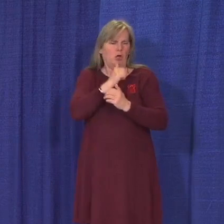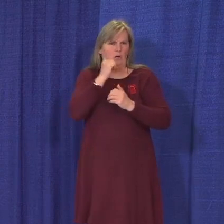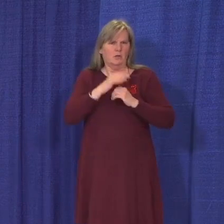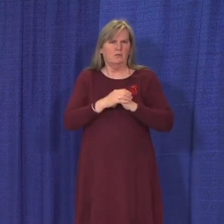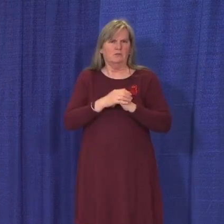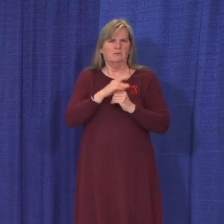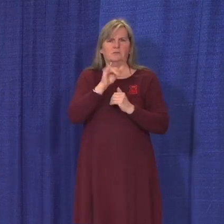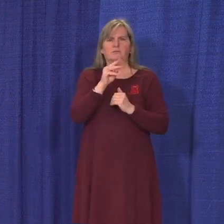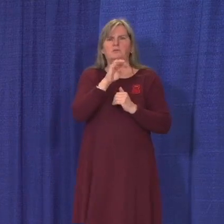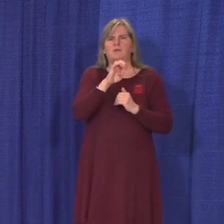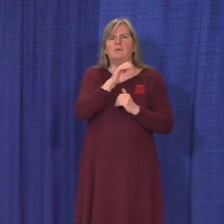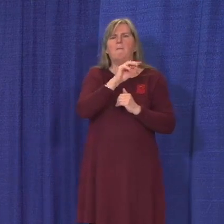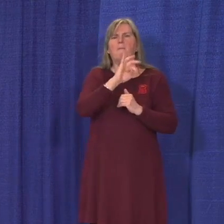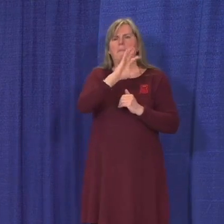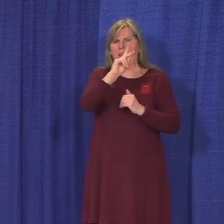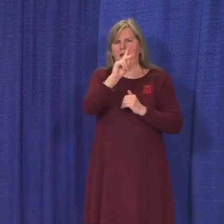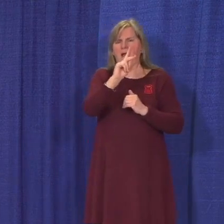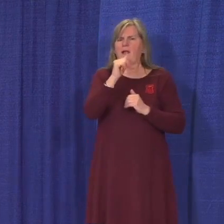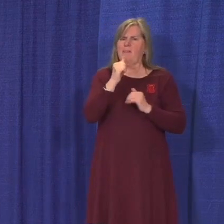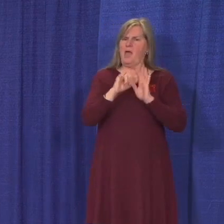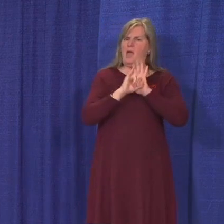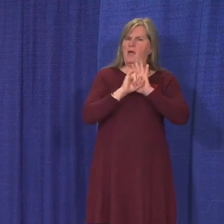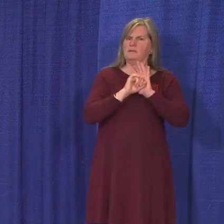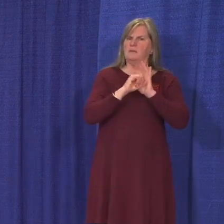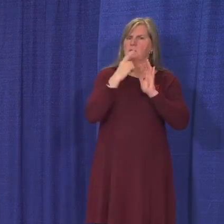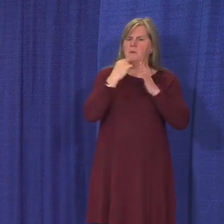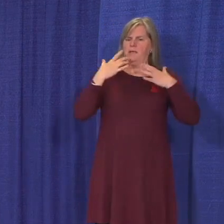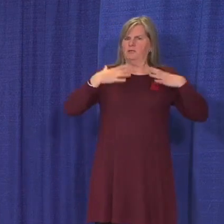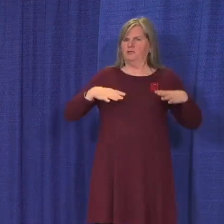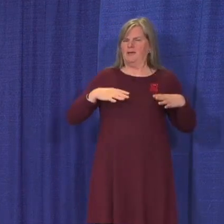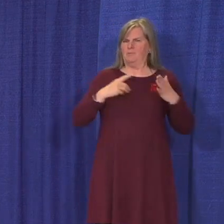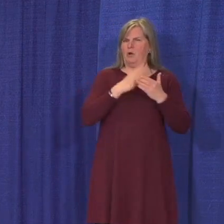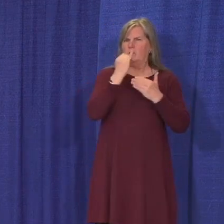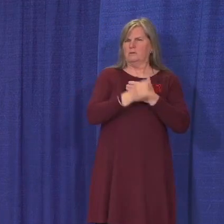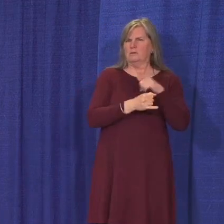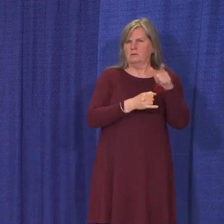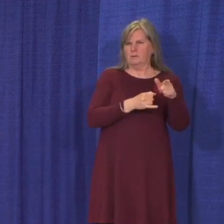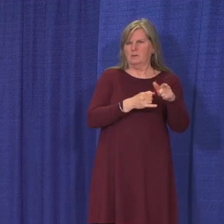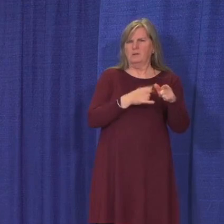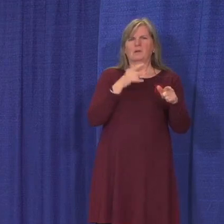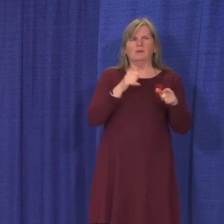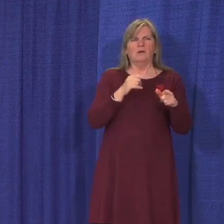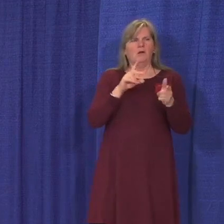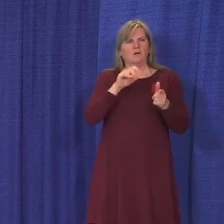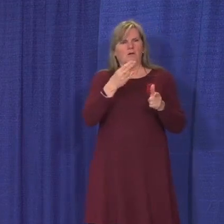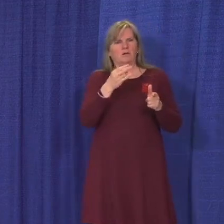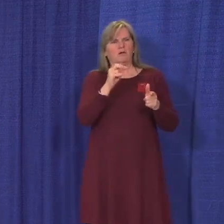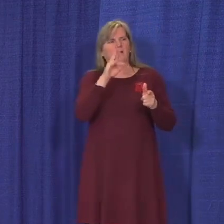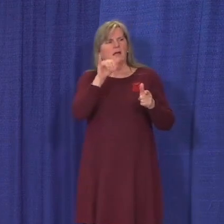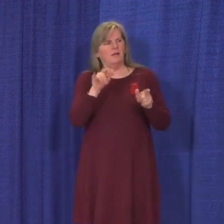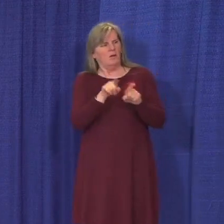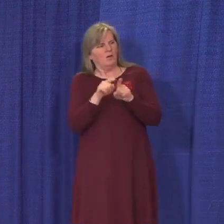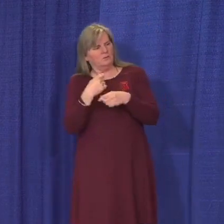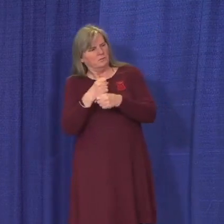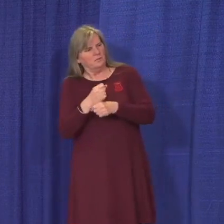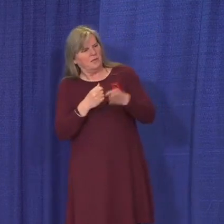handcrafted. It is one of the ways I am participating in the national day of awareness for missing and murdered indigenous women and